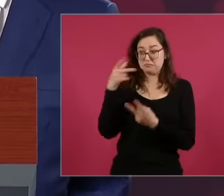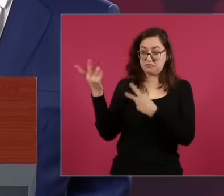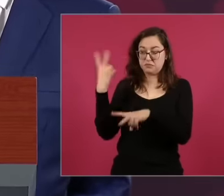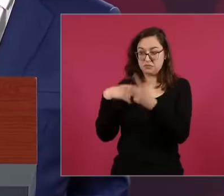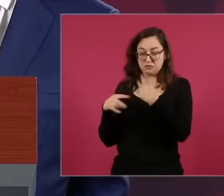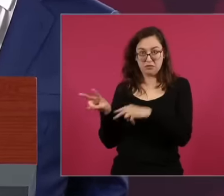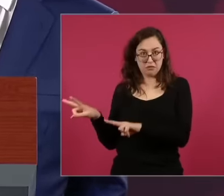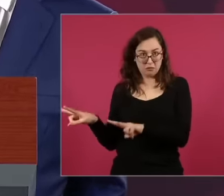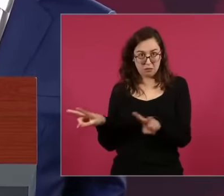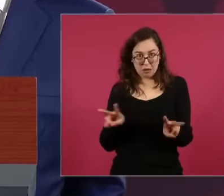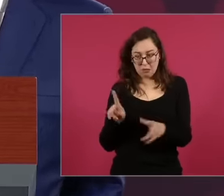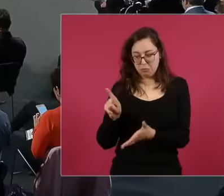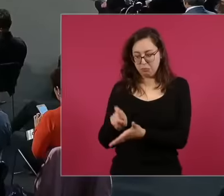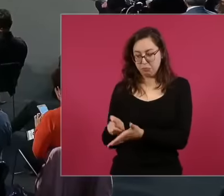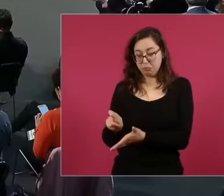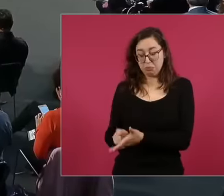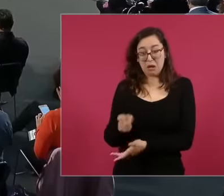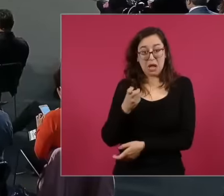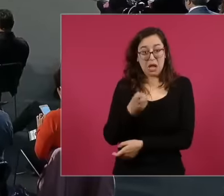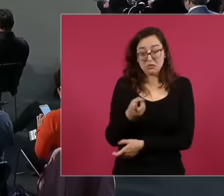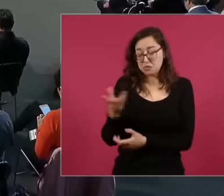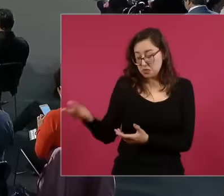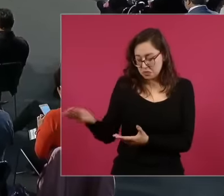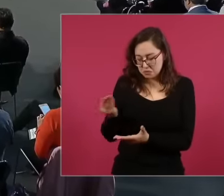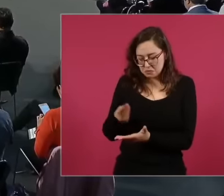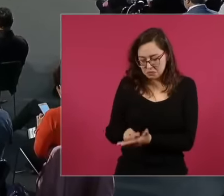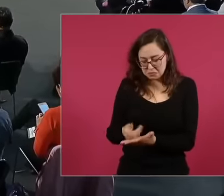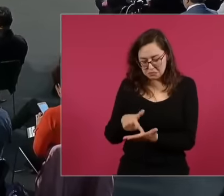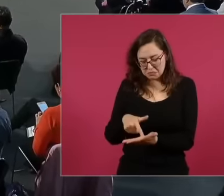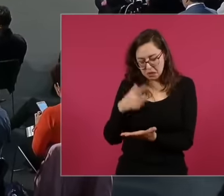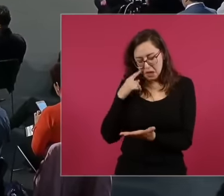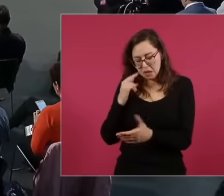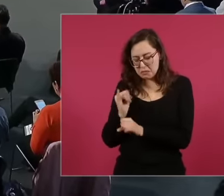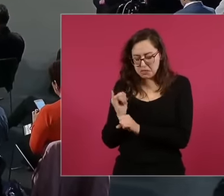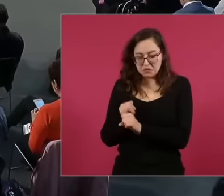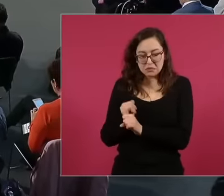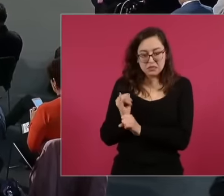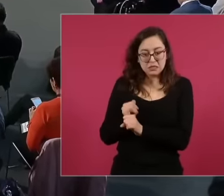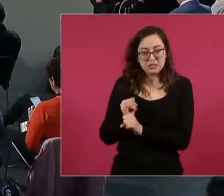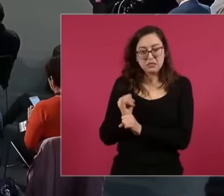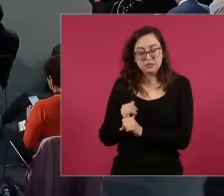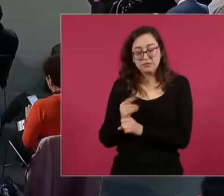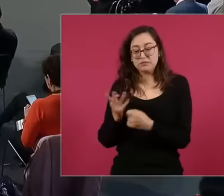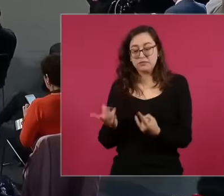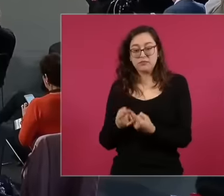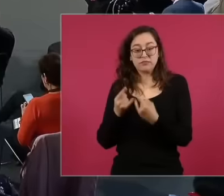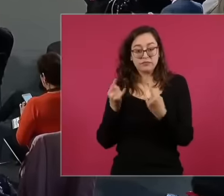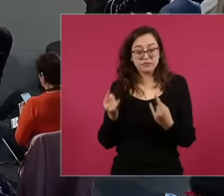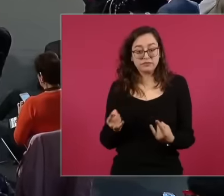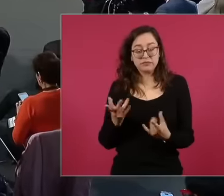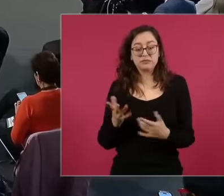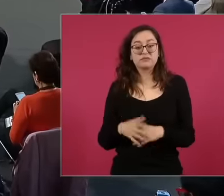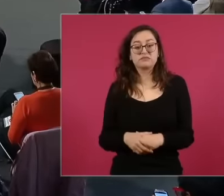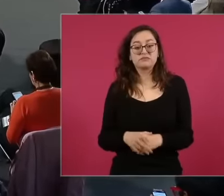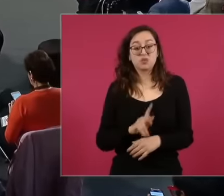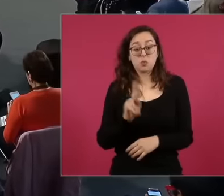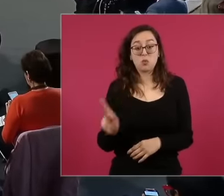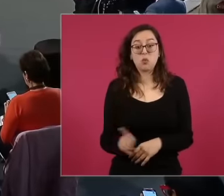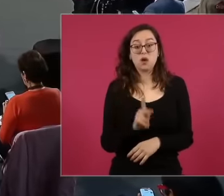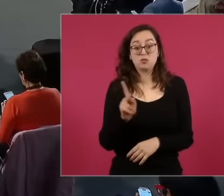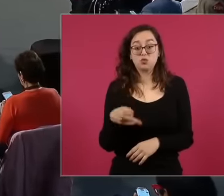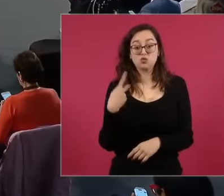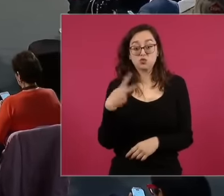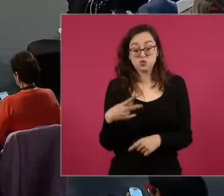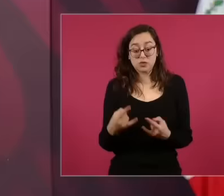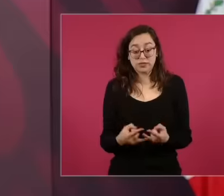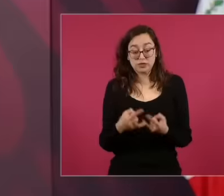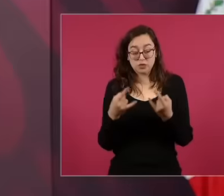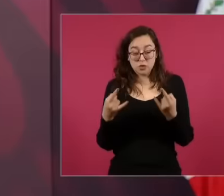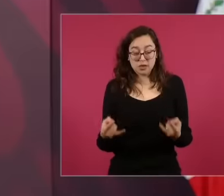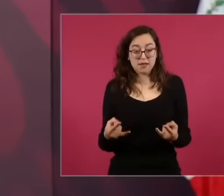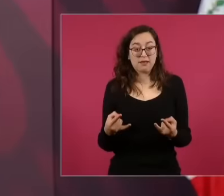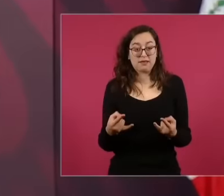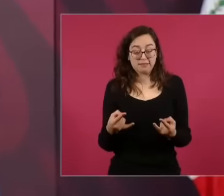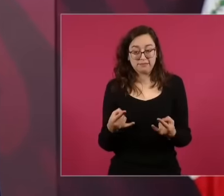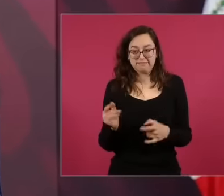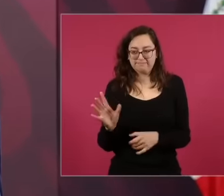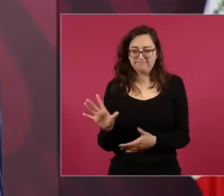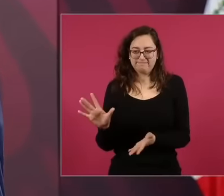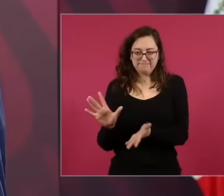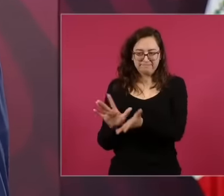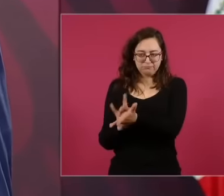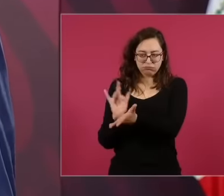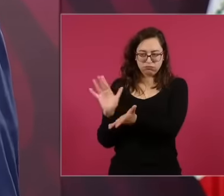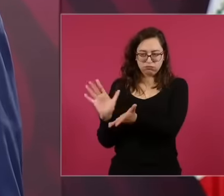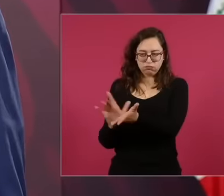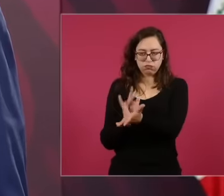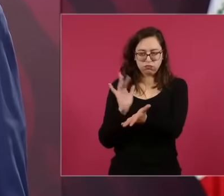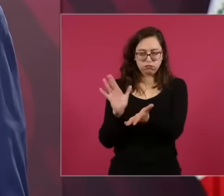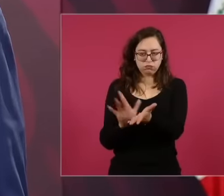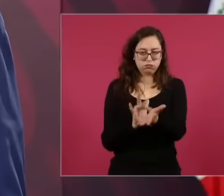the stories of the people that were transmitted from generation to generation